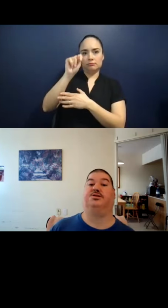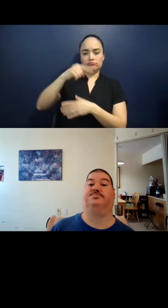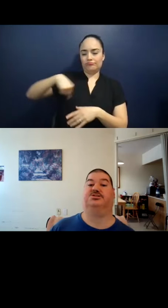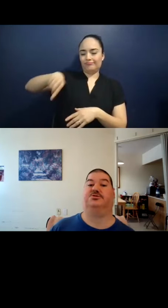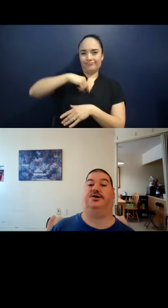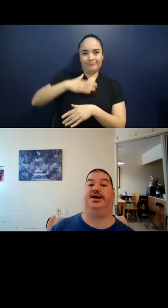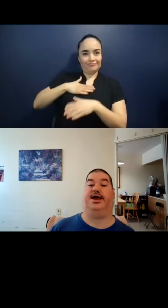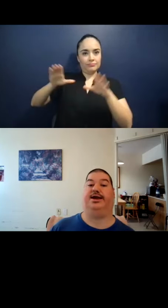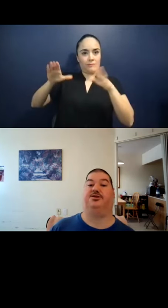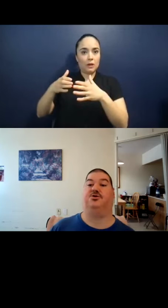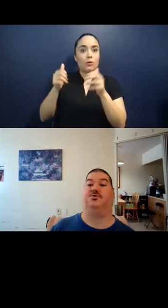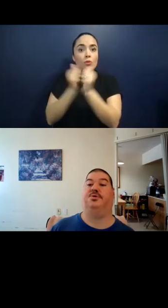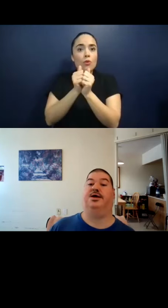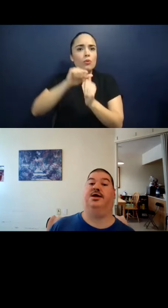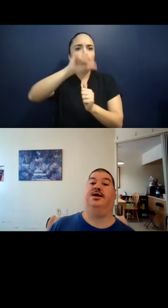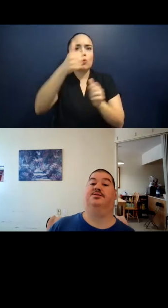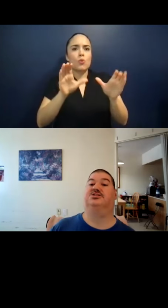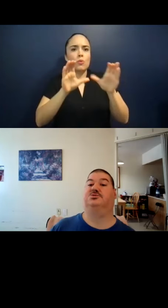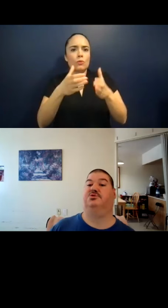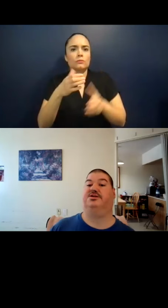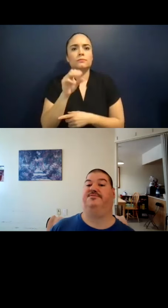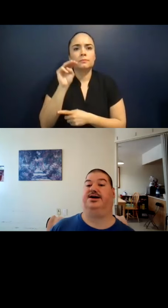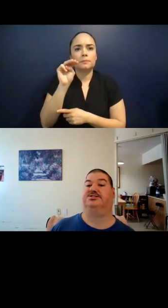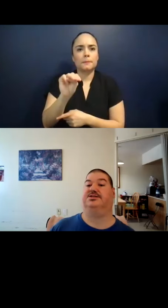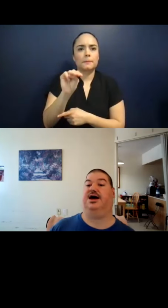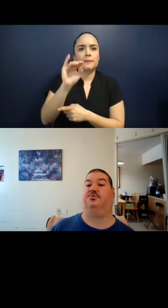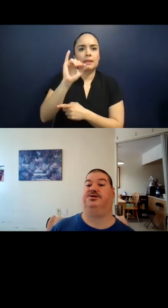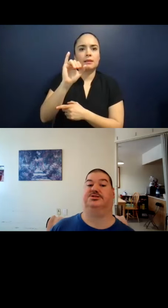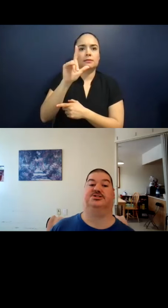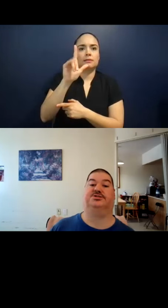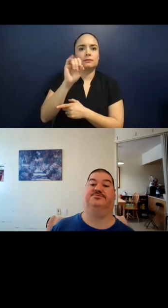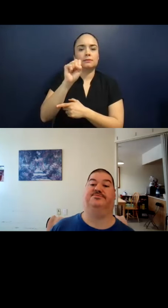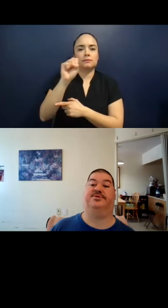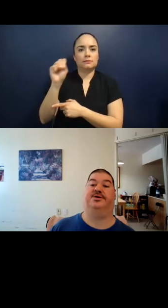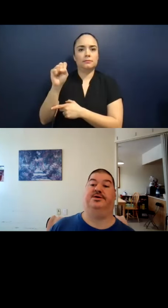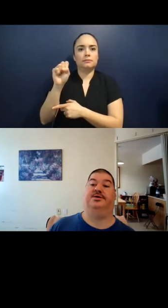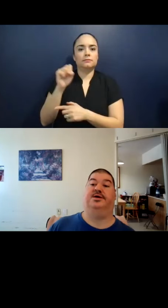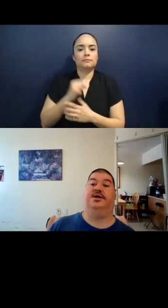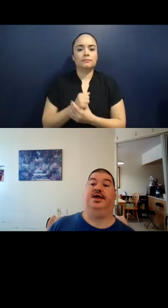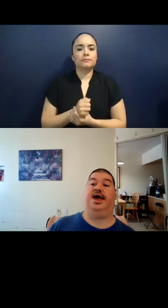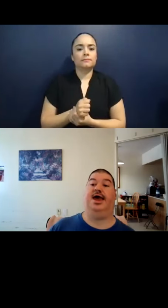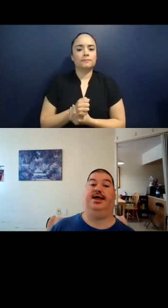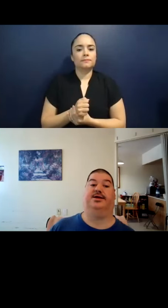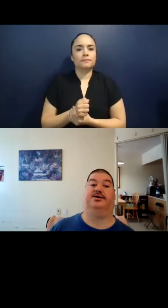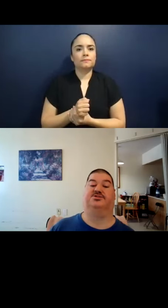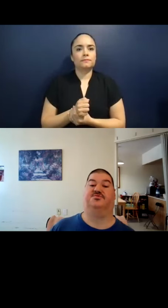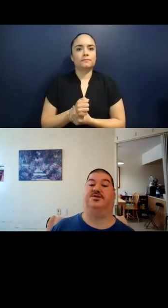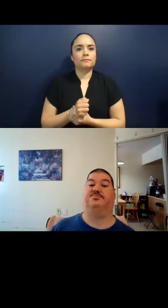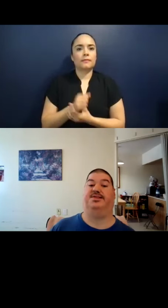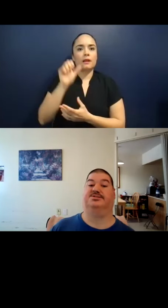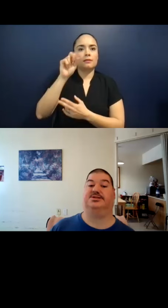CILT